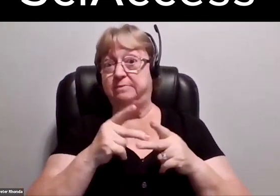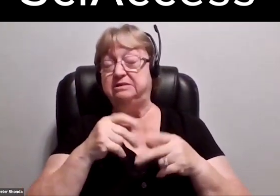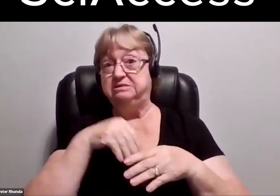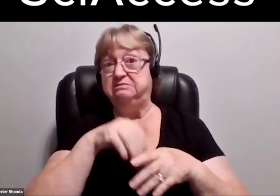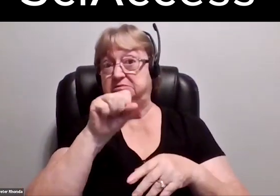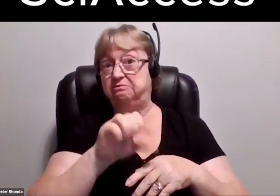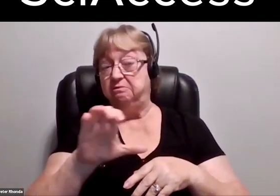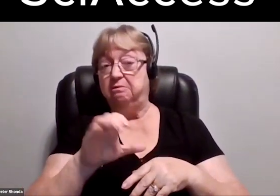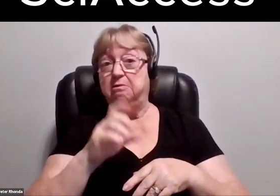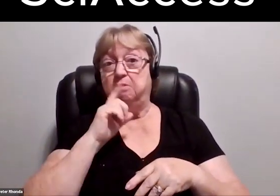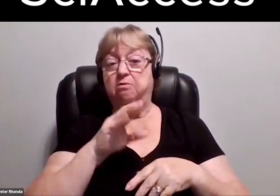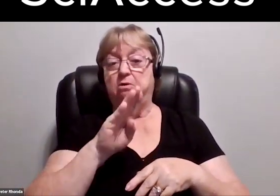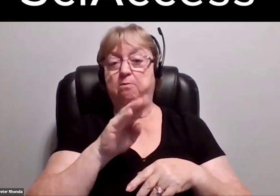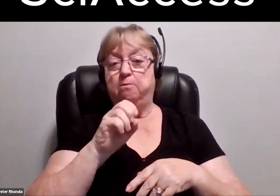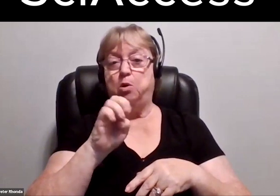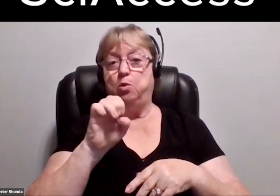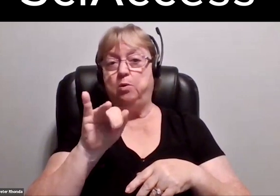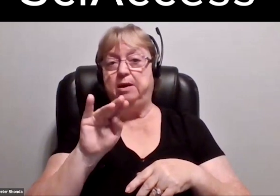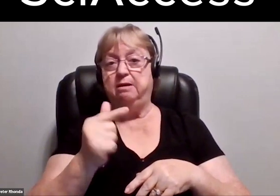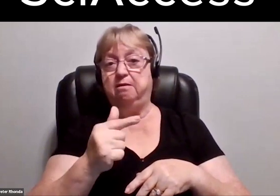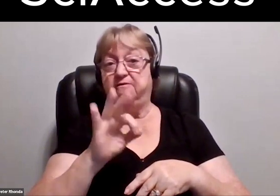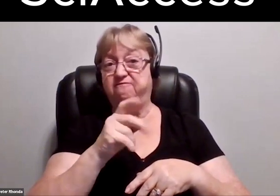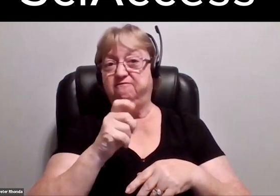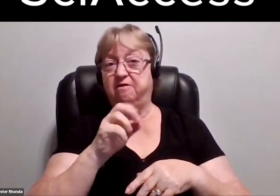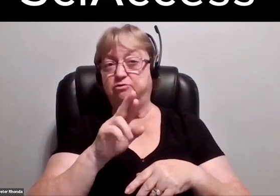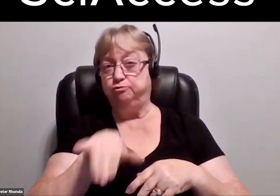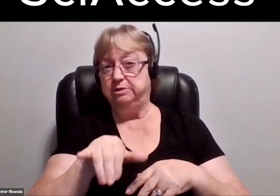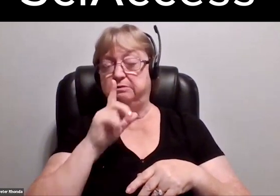where they build the 787 Dreamliner commercial aircraft.